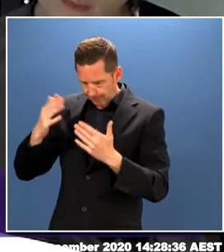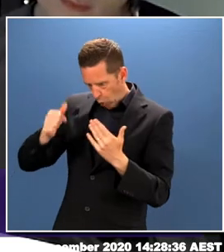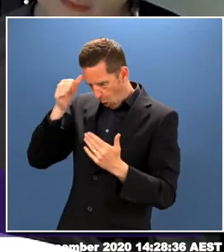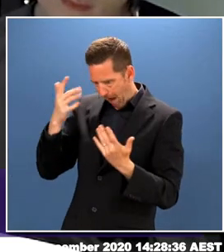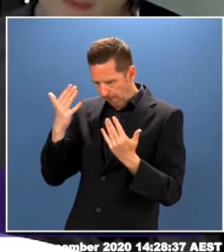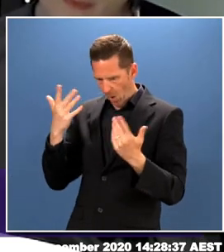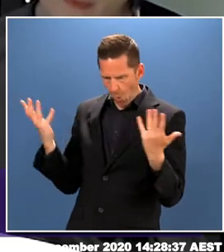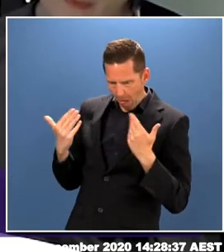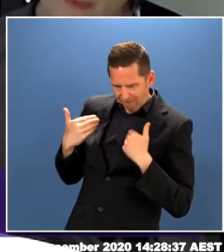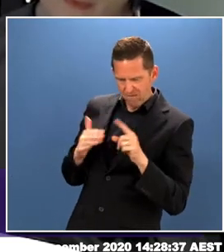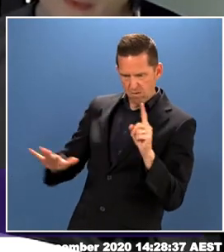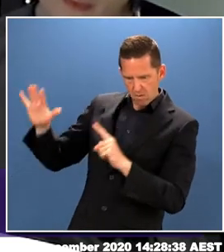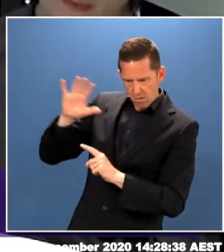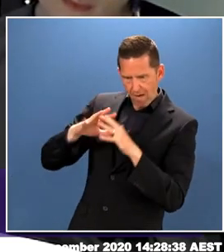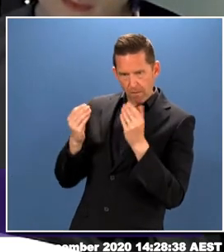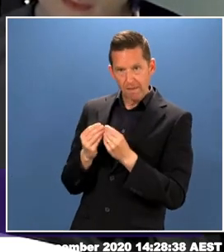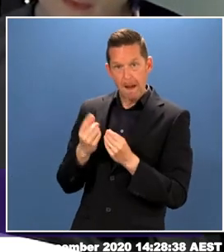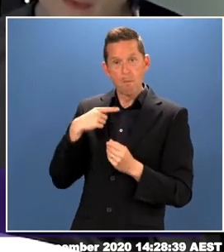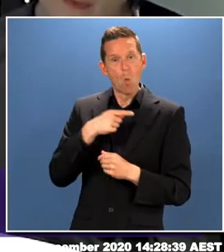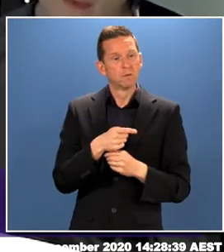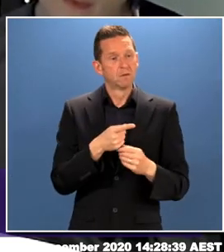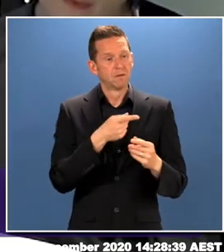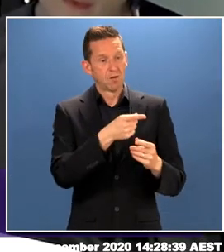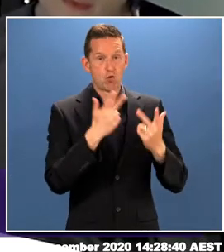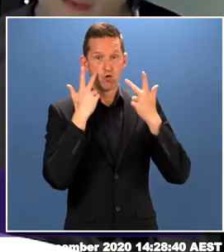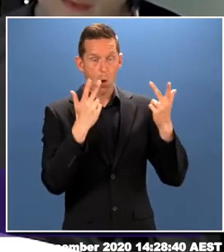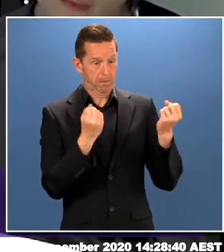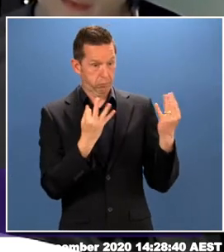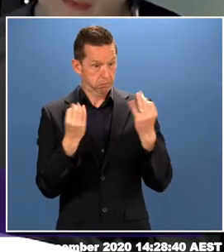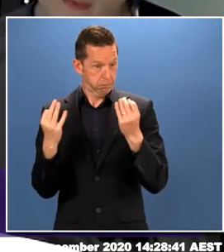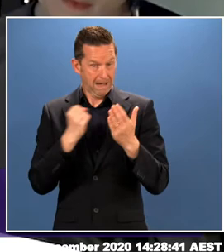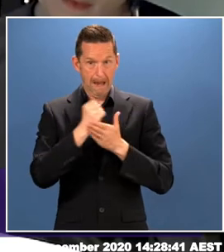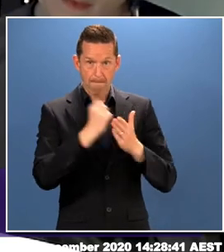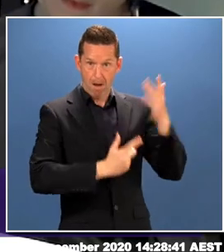practices, they perpetuate this cycle of invisibility, and